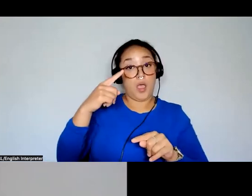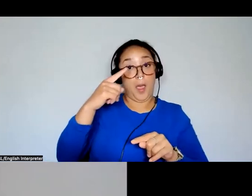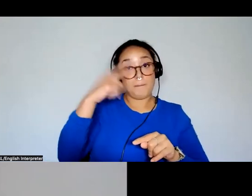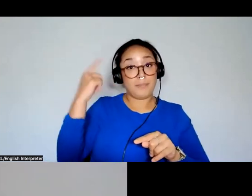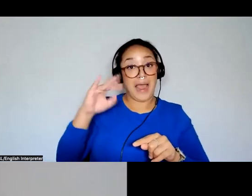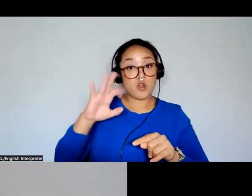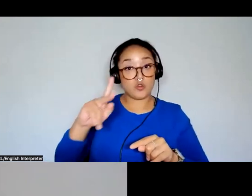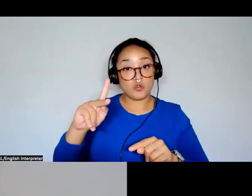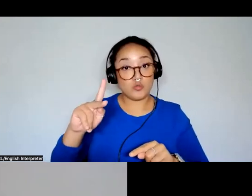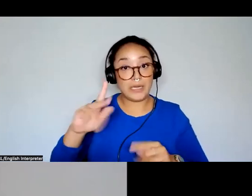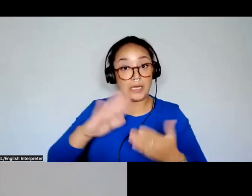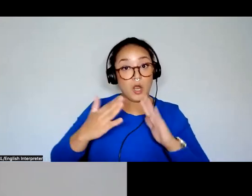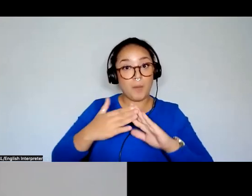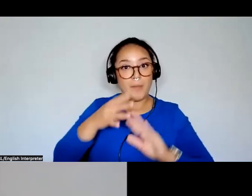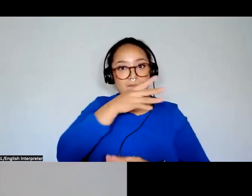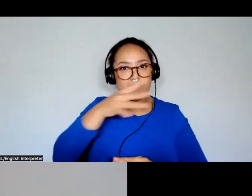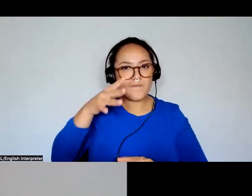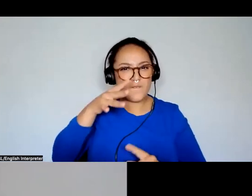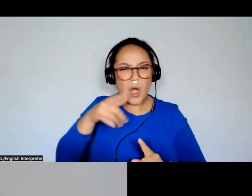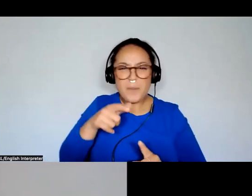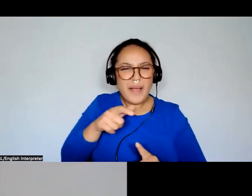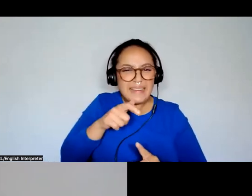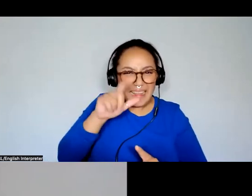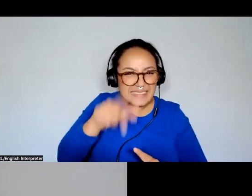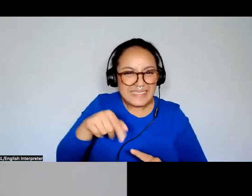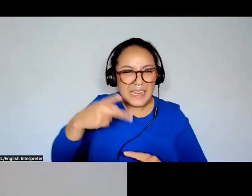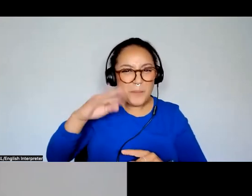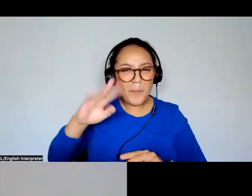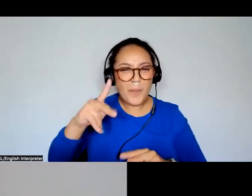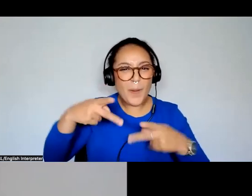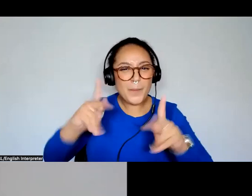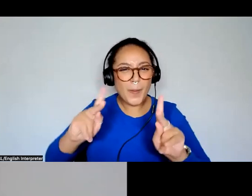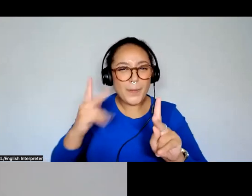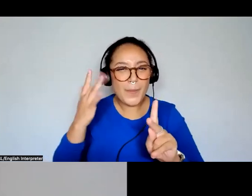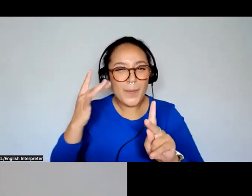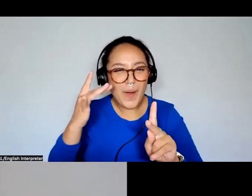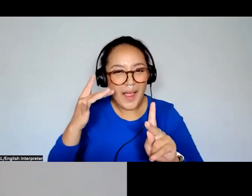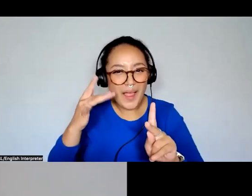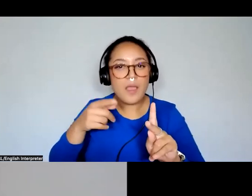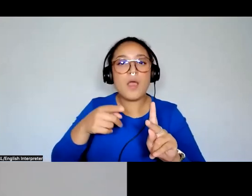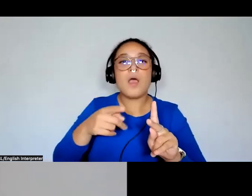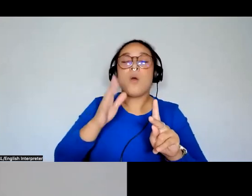permit because that just doesn't apply instead you will have an agreement with with Black